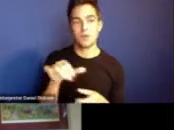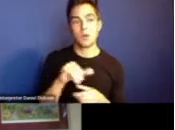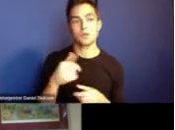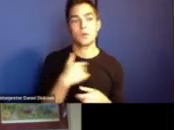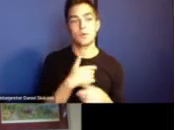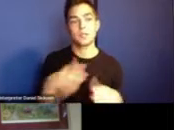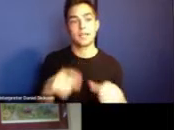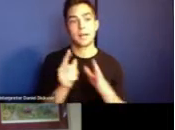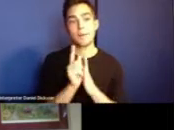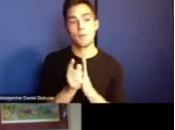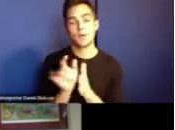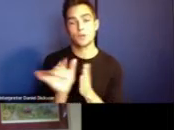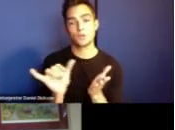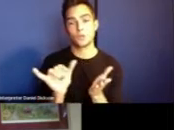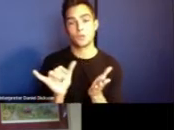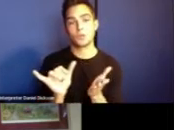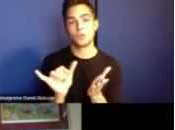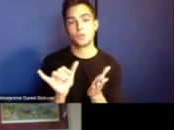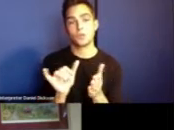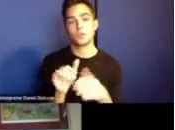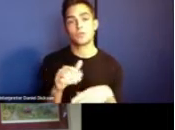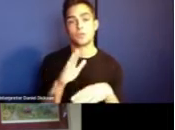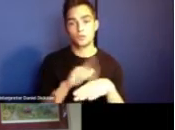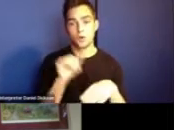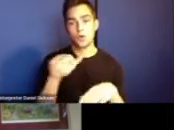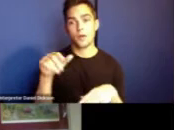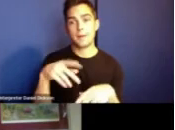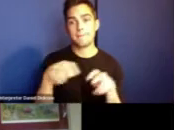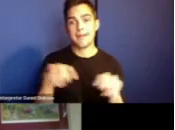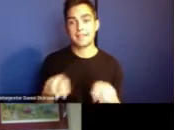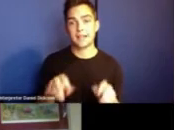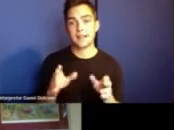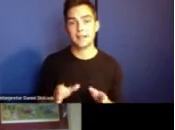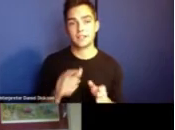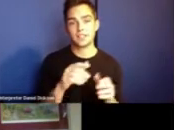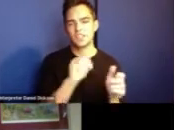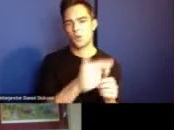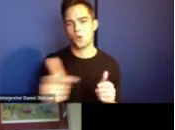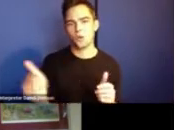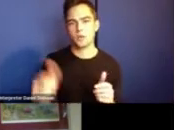a moment here to call them the panelists. So we're going to go in order. We have Tina Skeel,